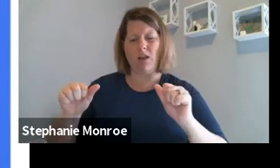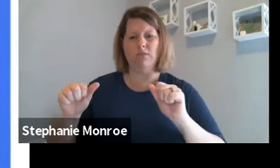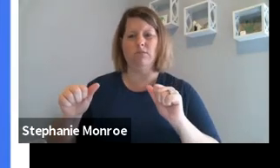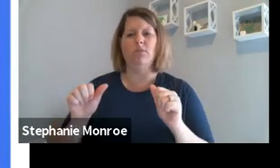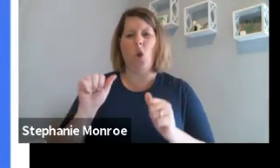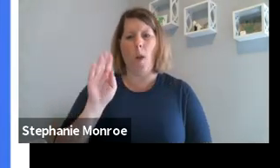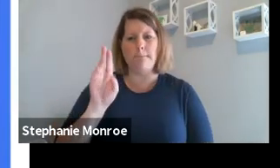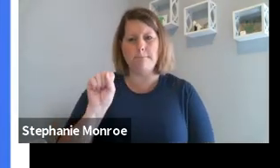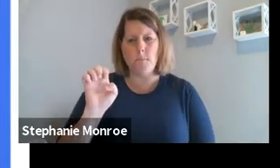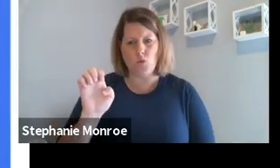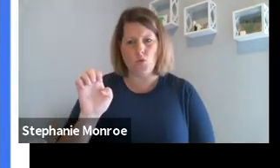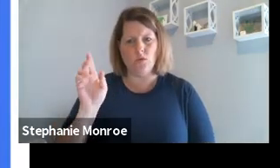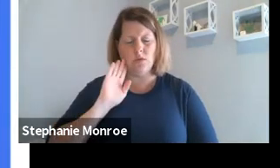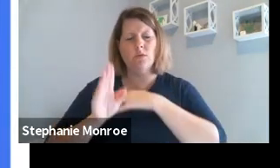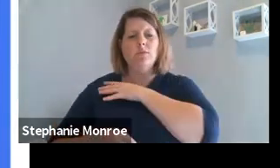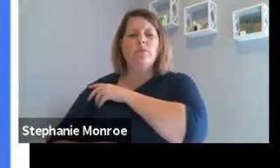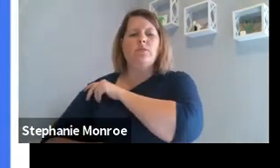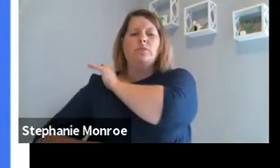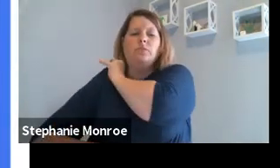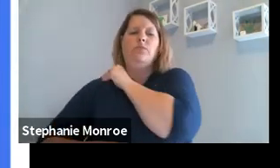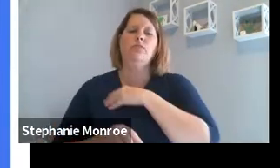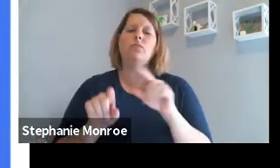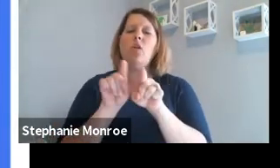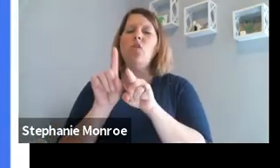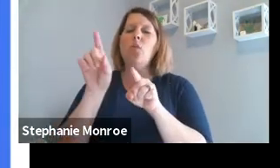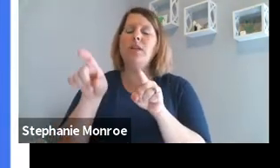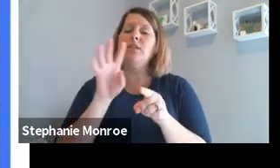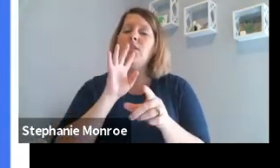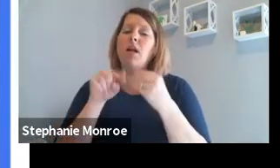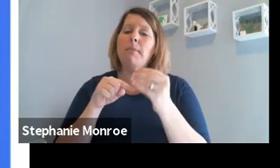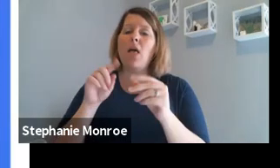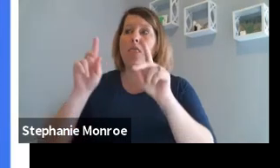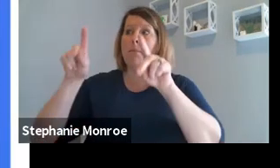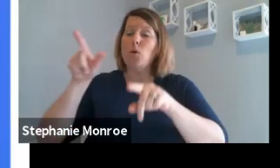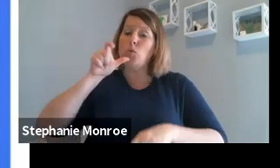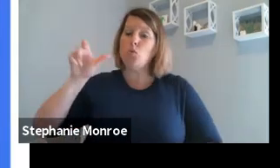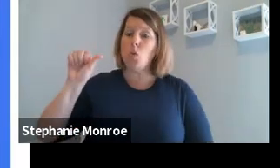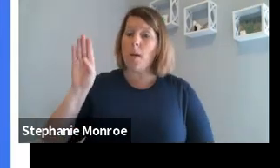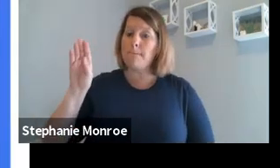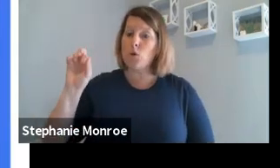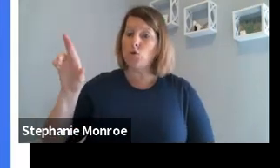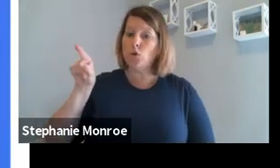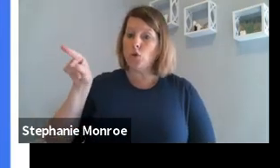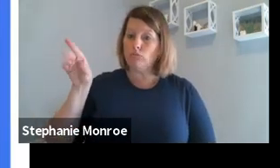Equally important, we need to talk about the fact that the abusers often or generally actually, plays blame